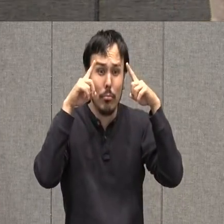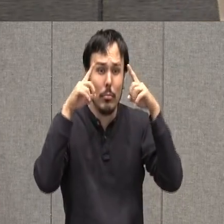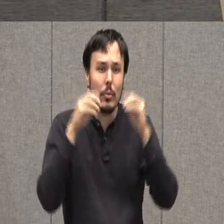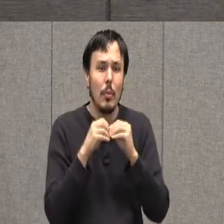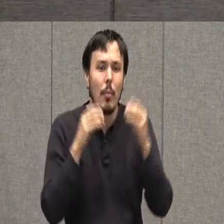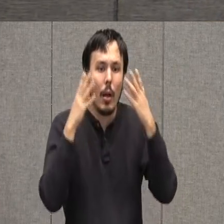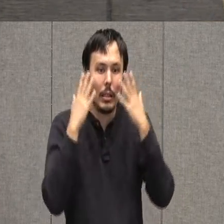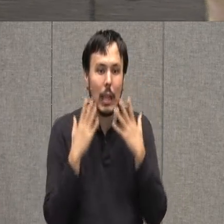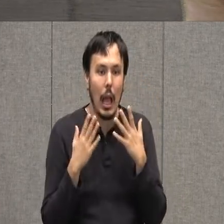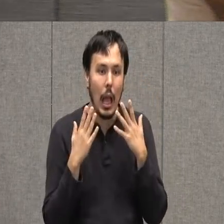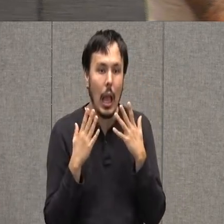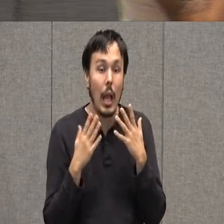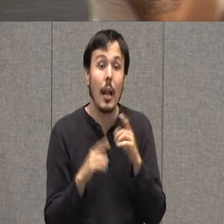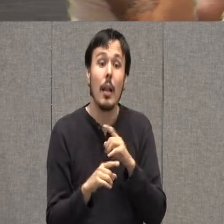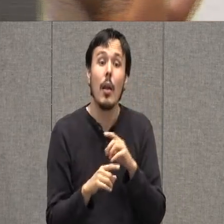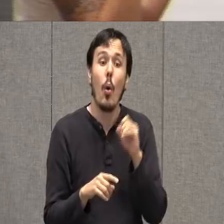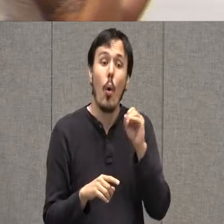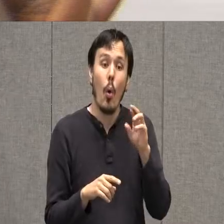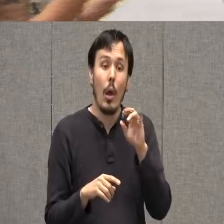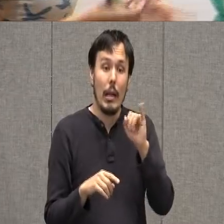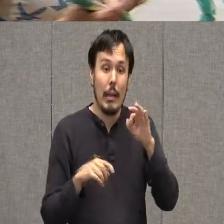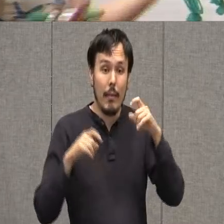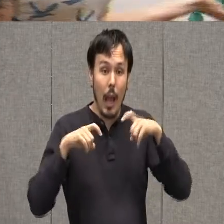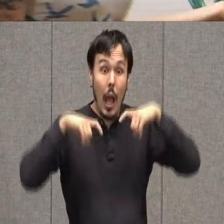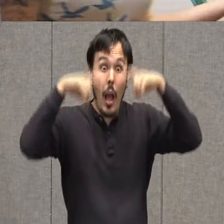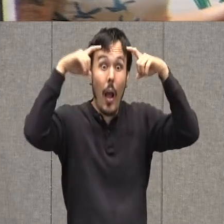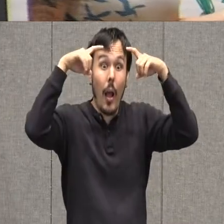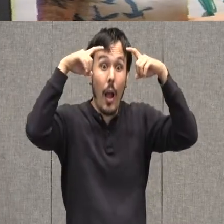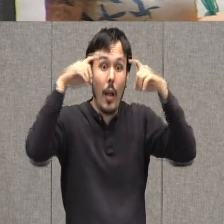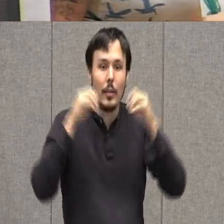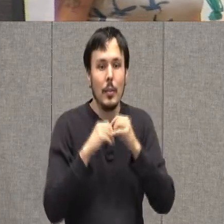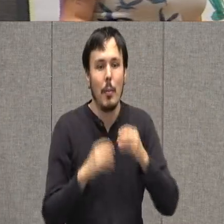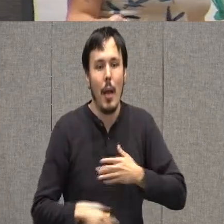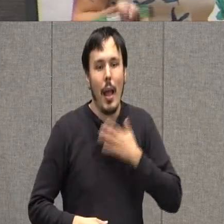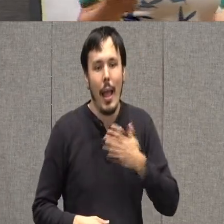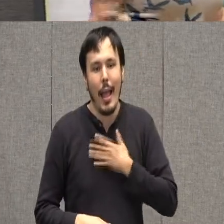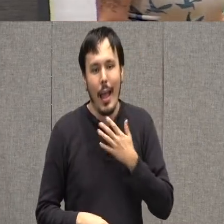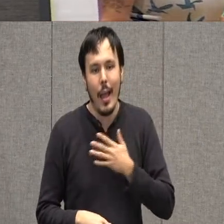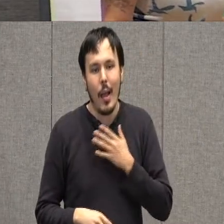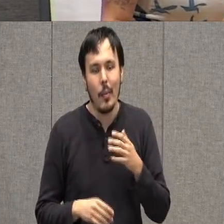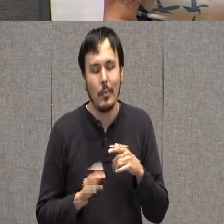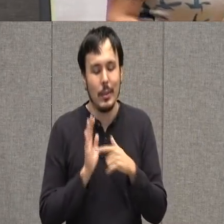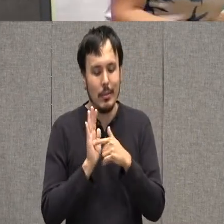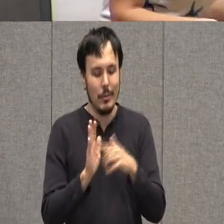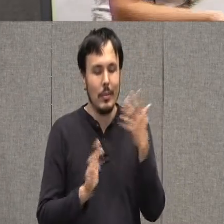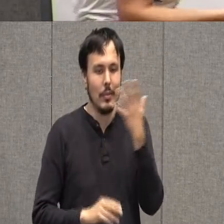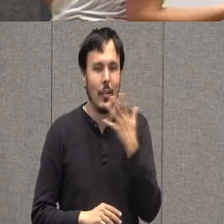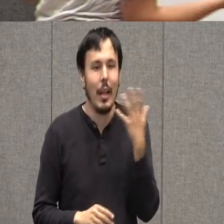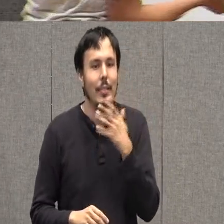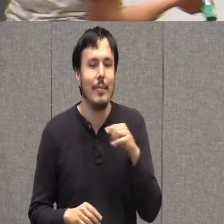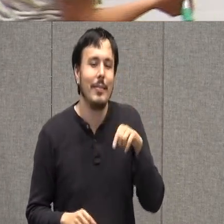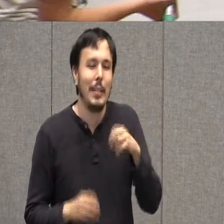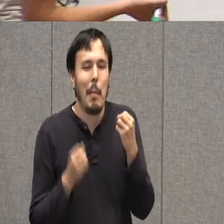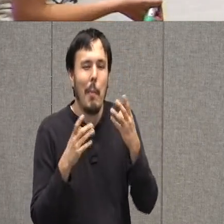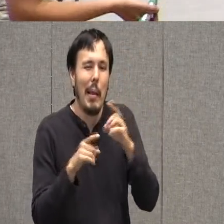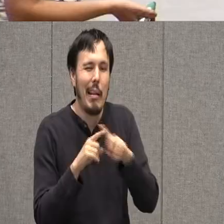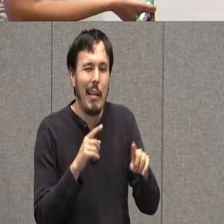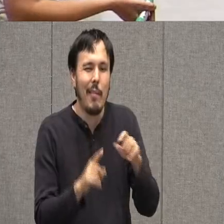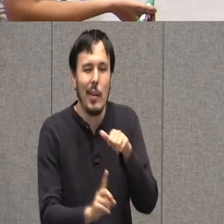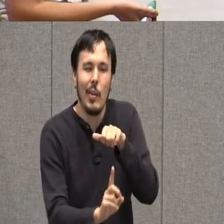and it gives kind of a happier expression. These are all the little tricks, you guys. There's so many tricks to art. That is so interesting because that face